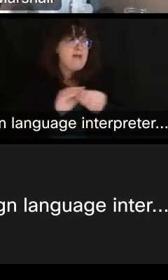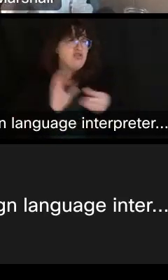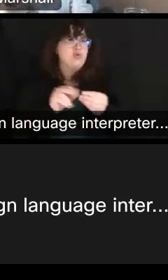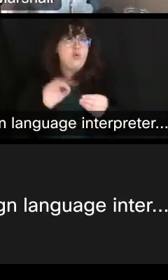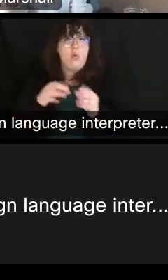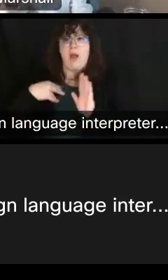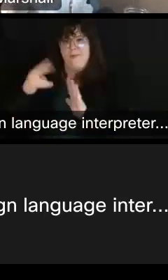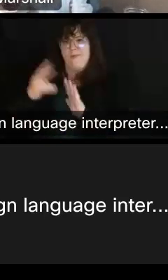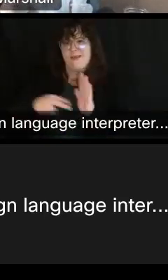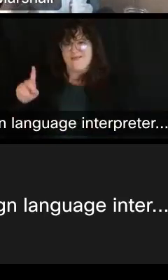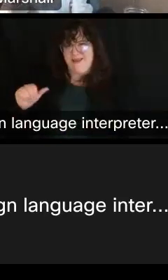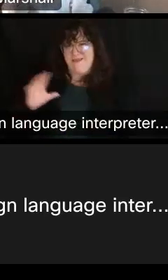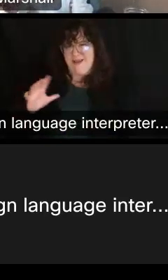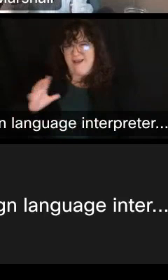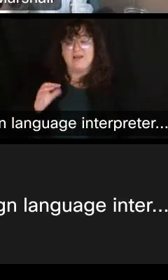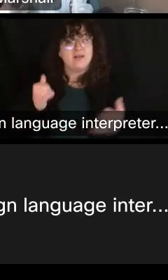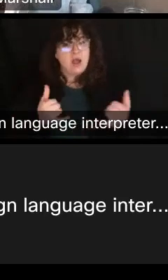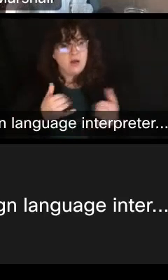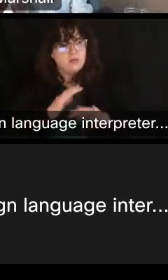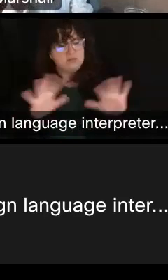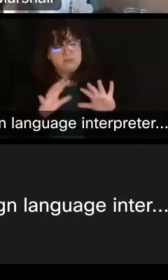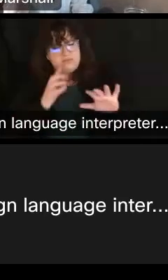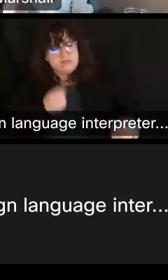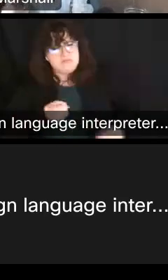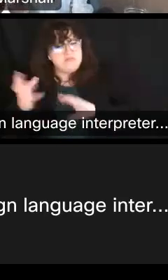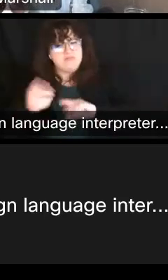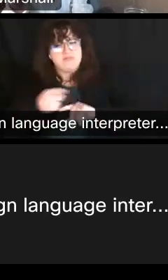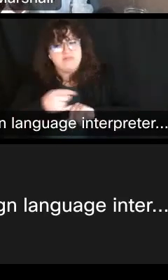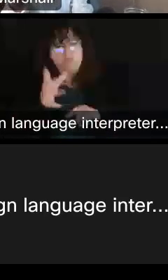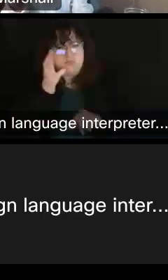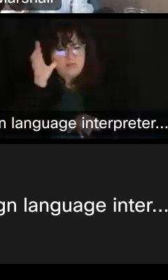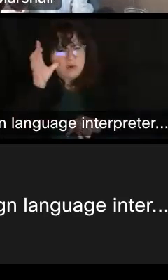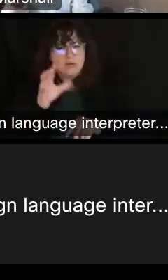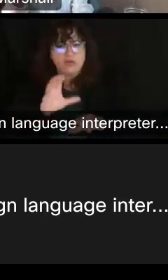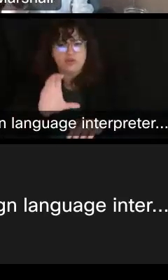That's why I'm saying their voice needs to be really involved, that parent, that child,